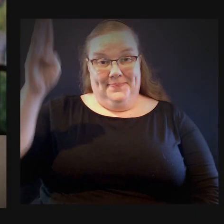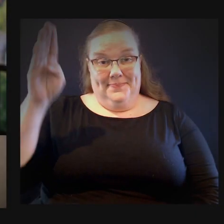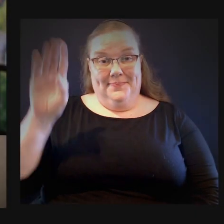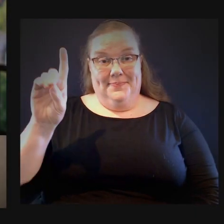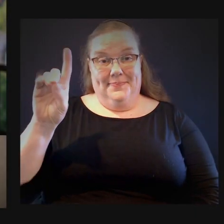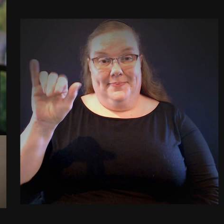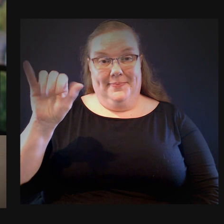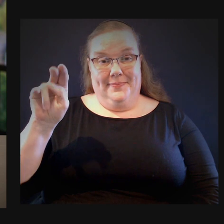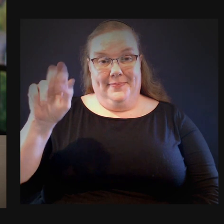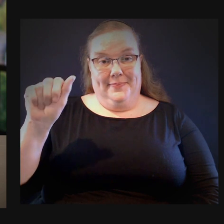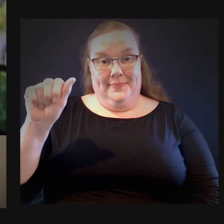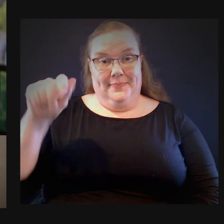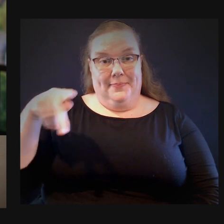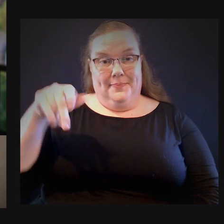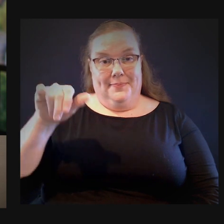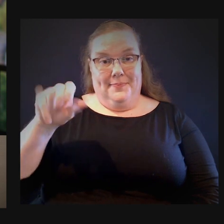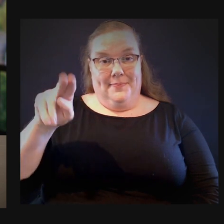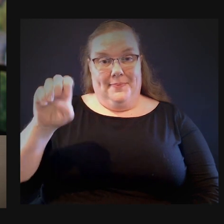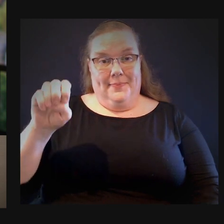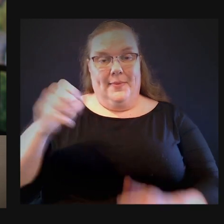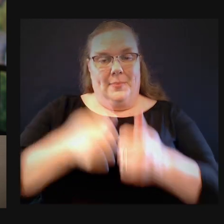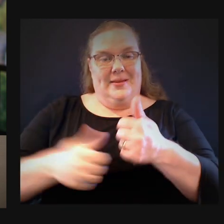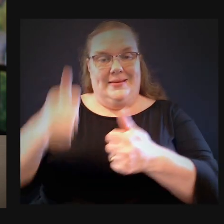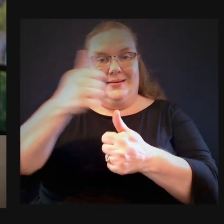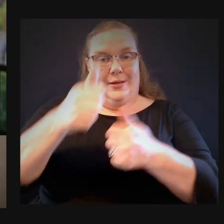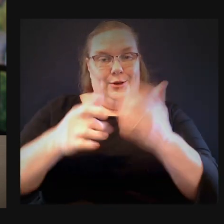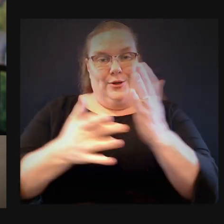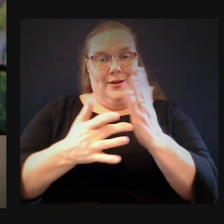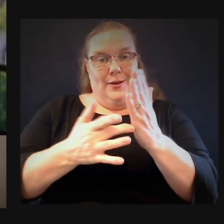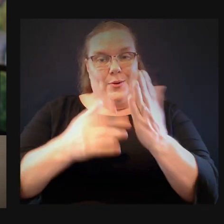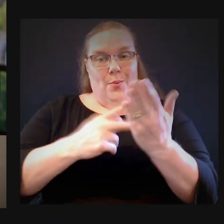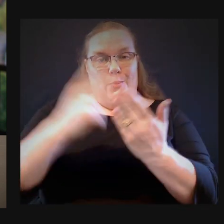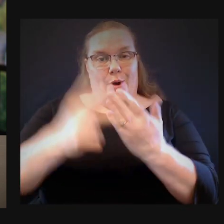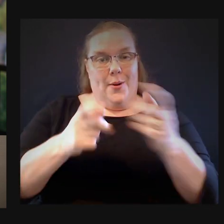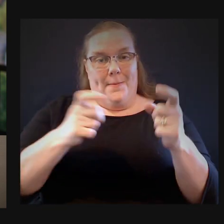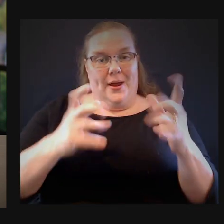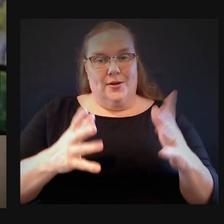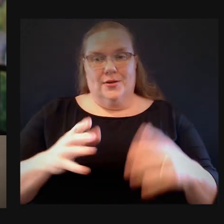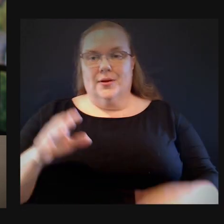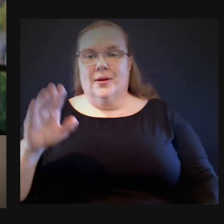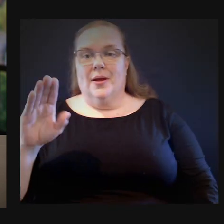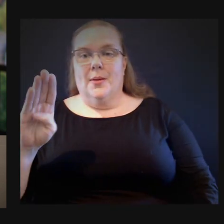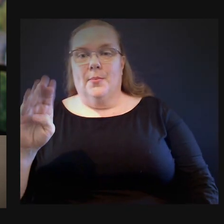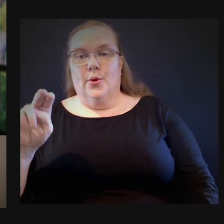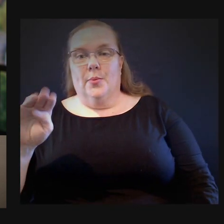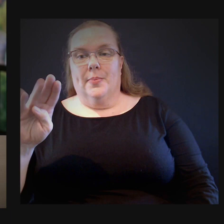Hello, I'm Dana Payne, a Senior Technical Program Manager in Microsoft Gaming. And I'm Bunmi Ogidan,